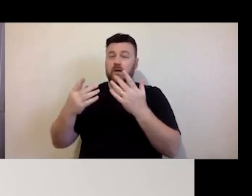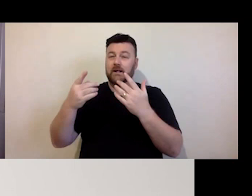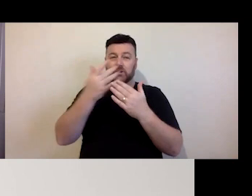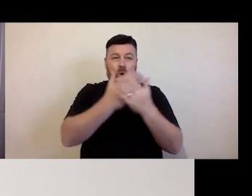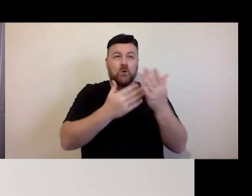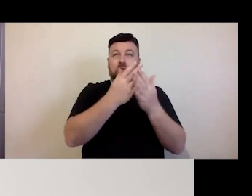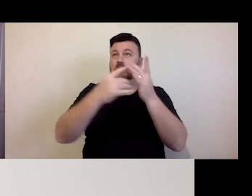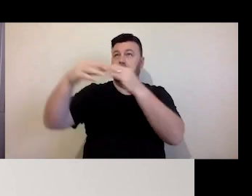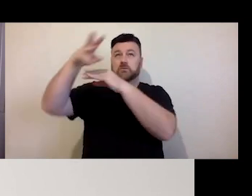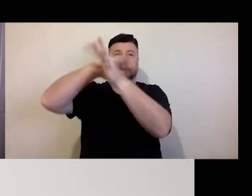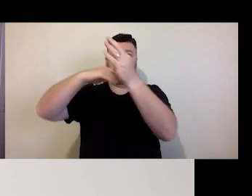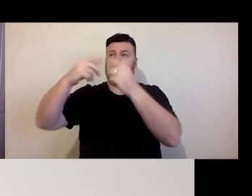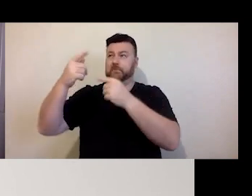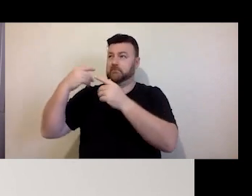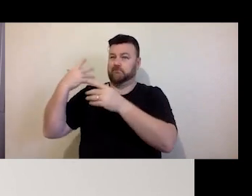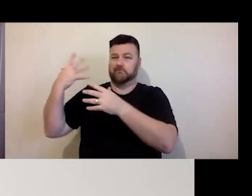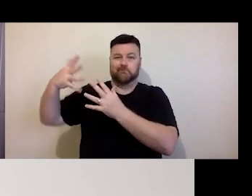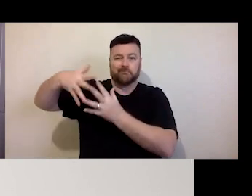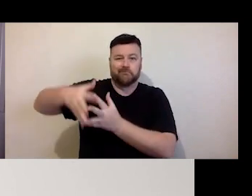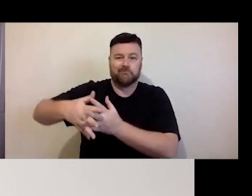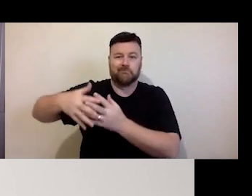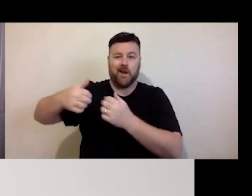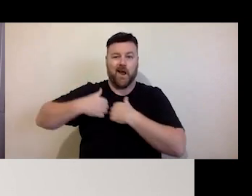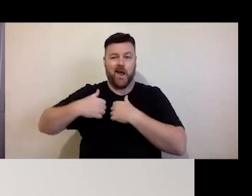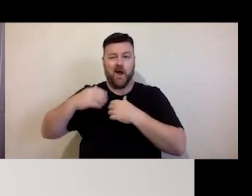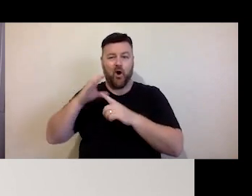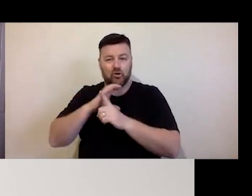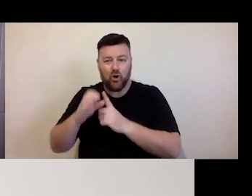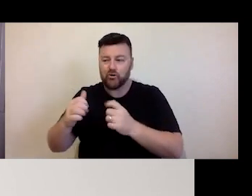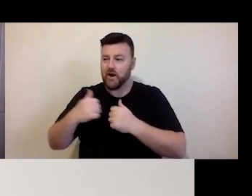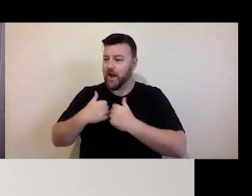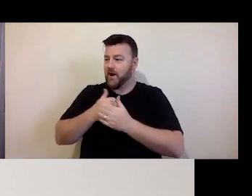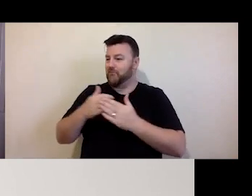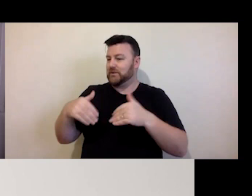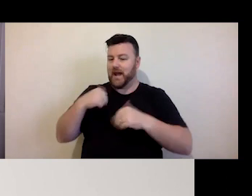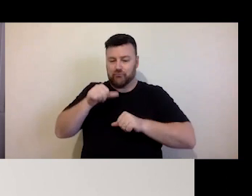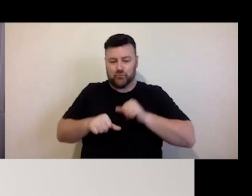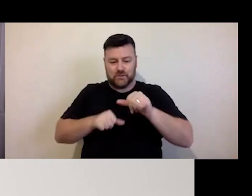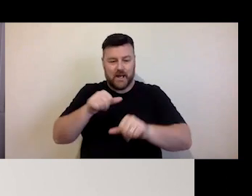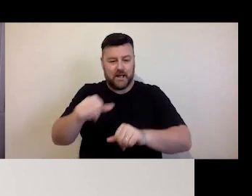our cultural practice and our daily routines and our seasonal ceremonial